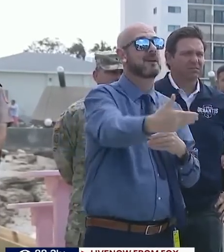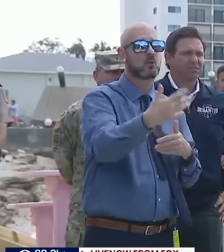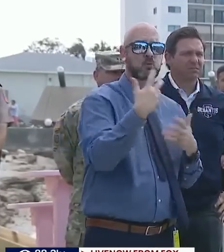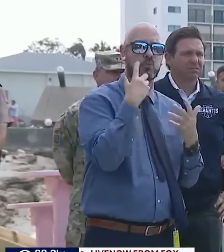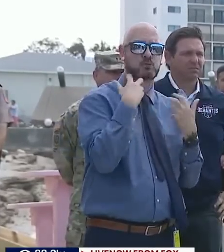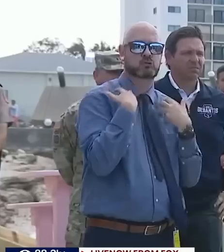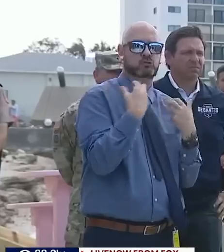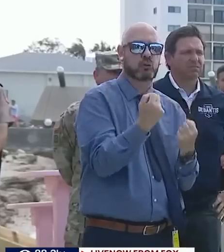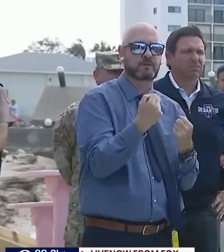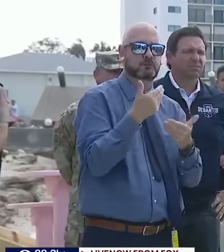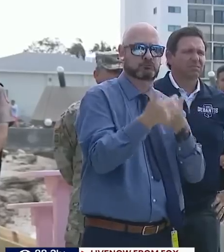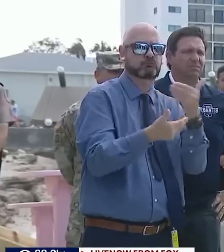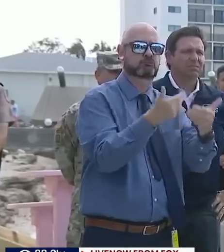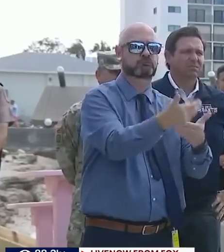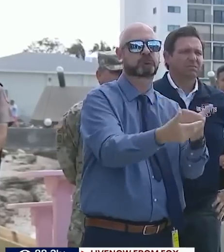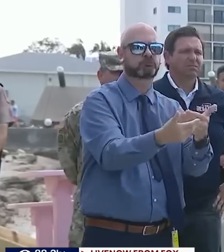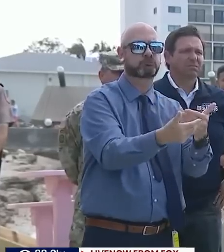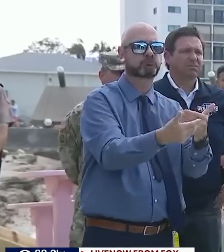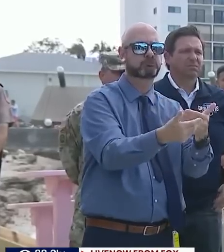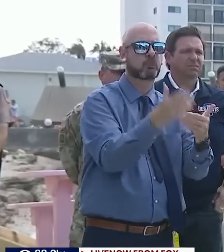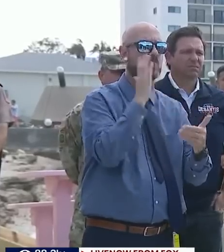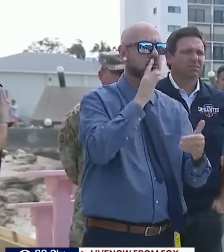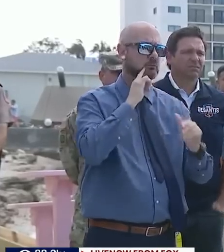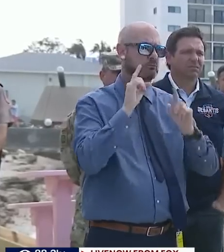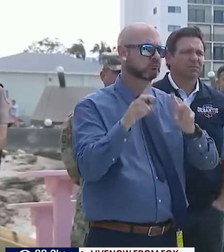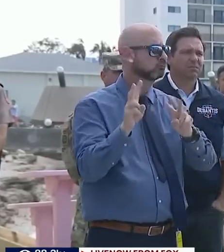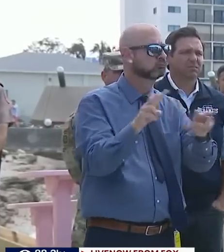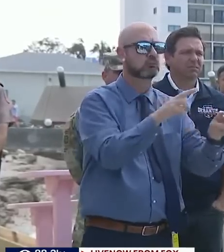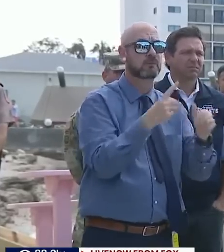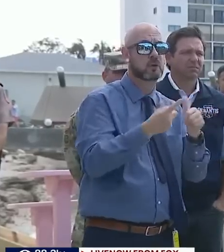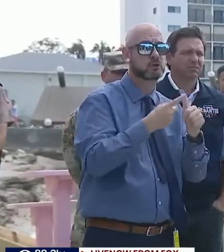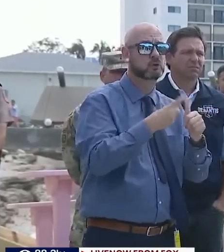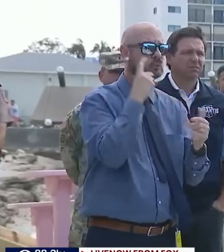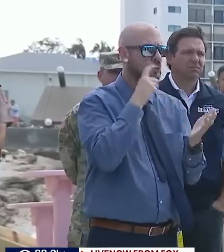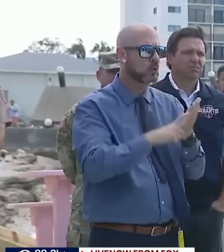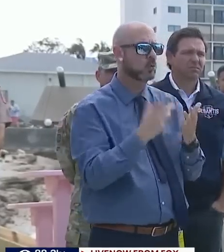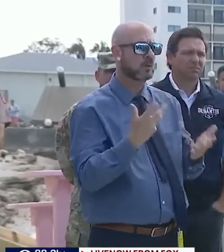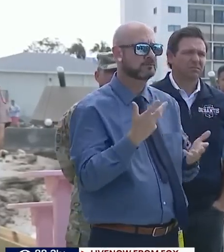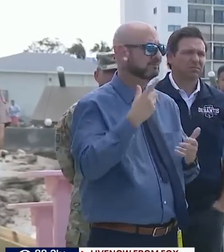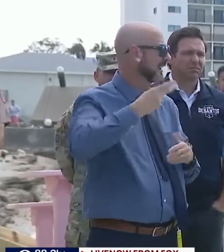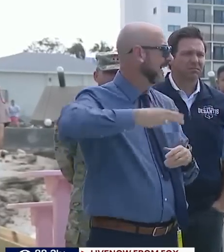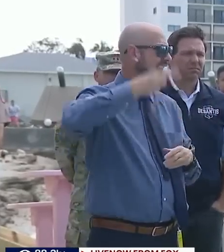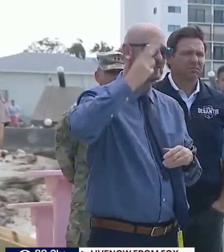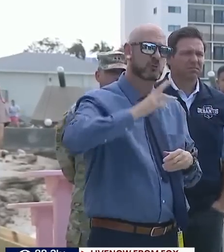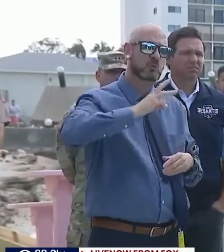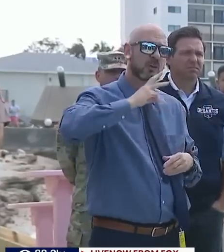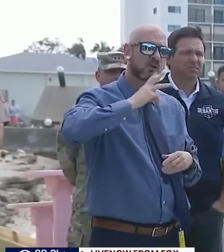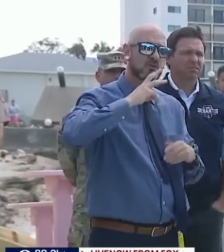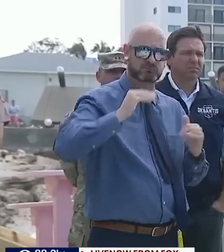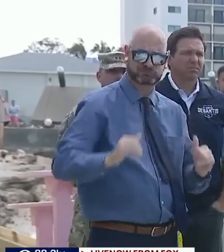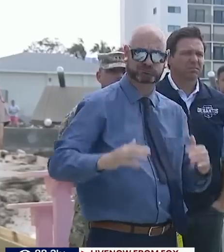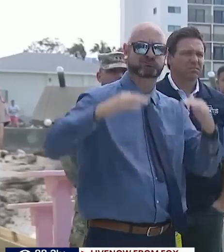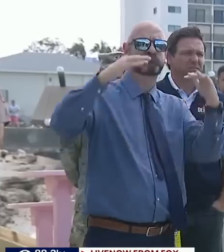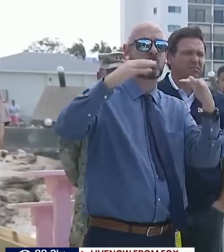response. post disaster, landfall Response and then ultimately recovery mode is we drove around drove around today. First thing